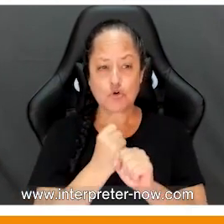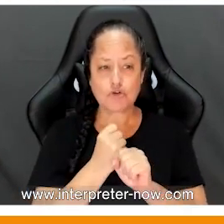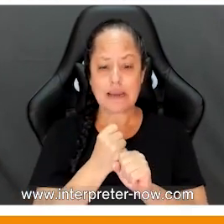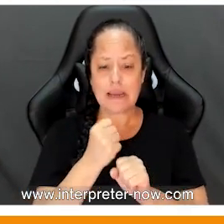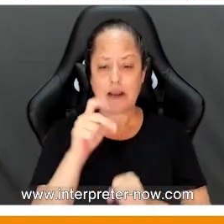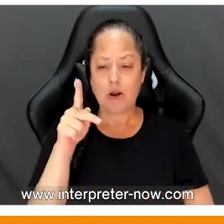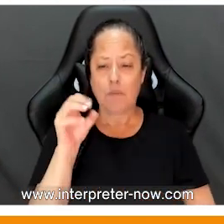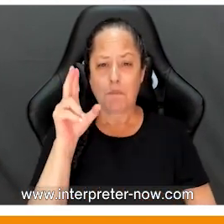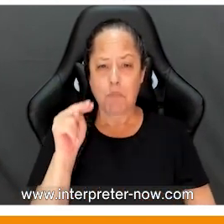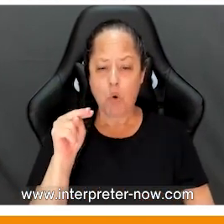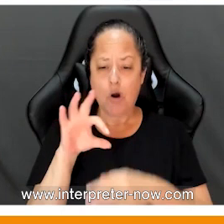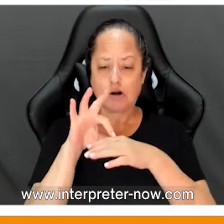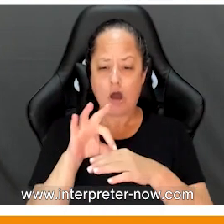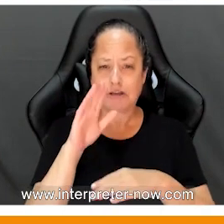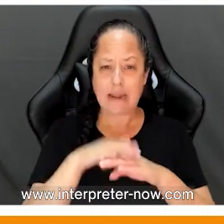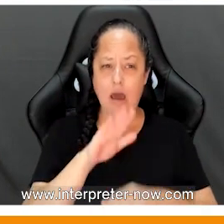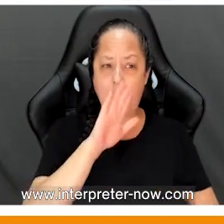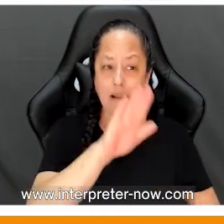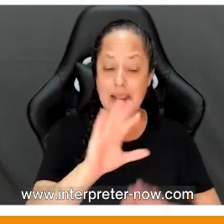on his or her free time?